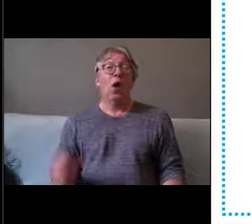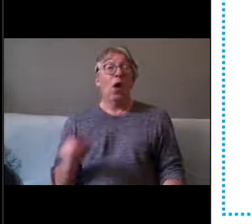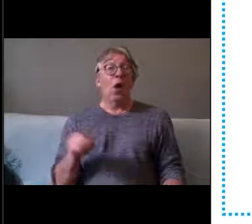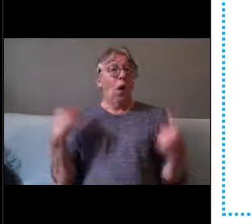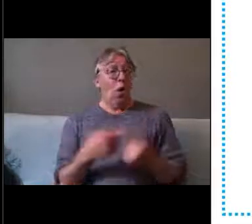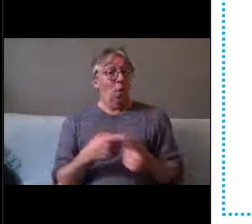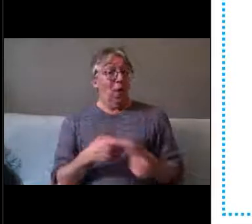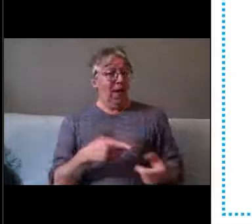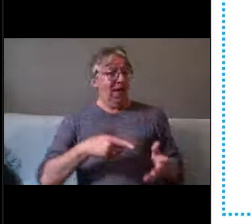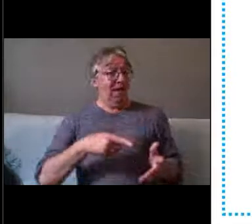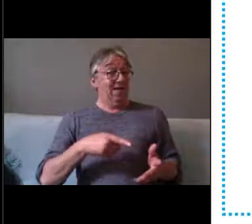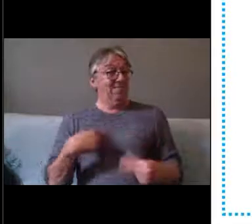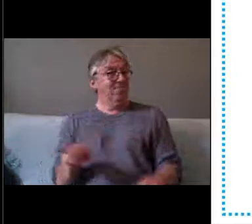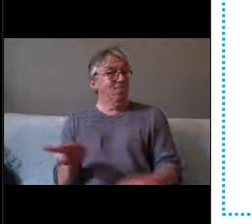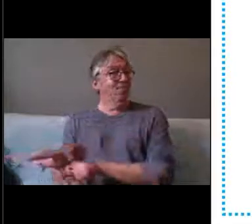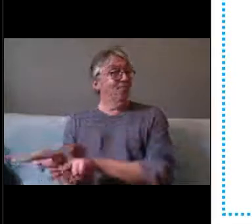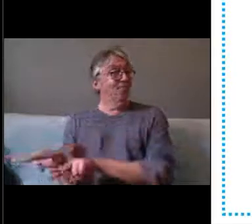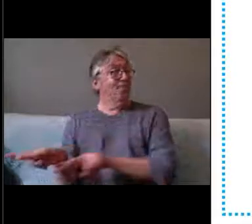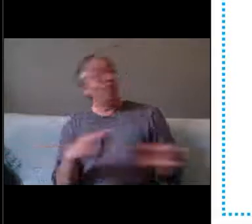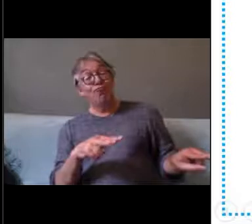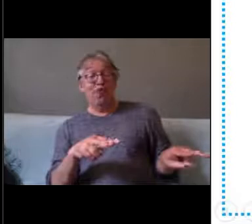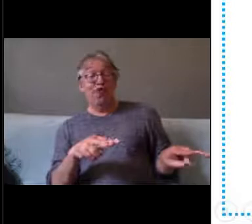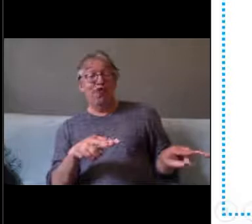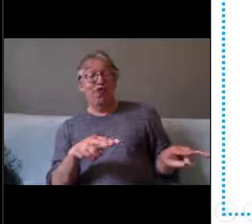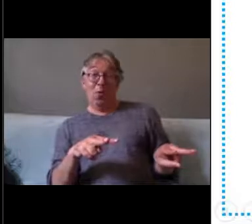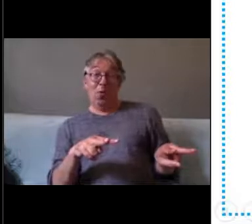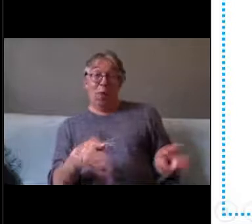And VC work hard to respond to the changing needs.